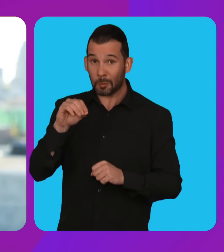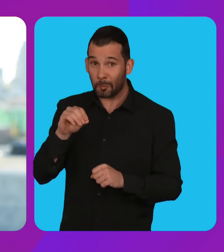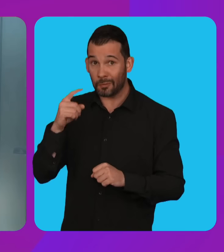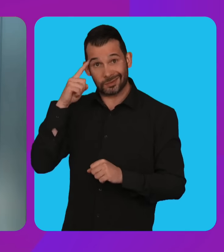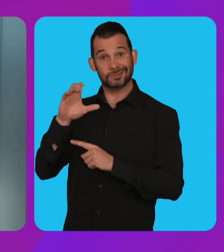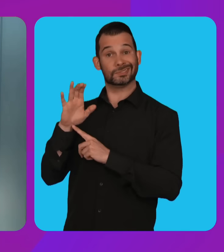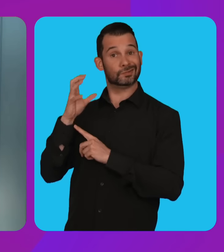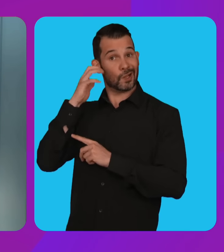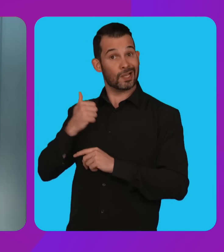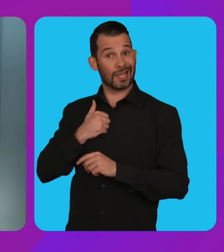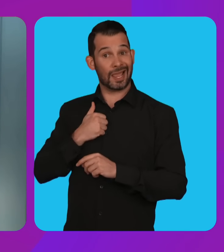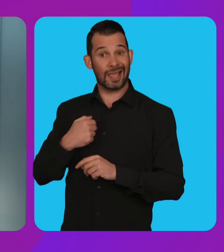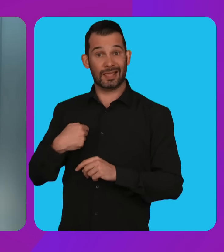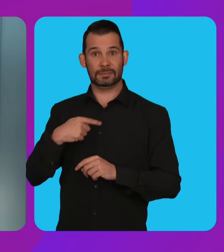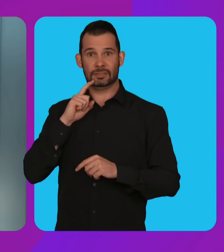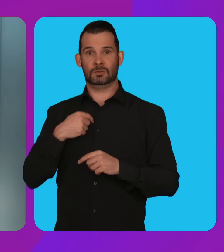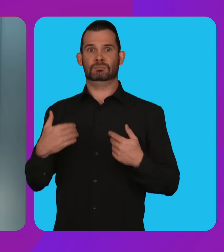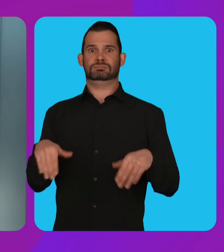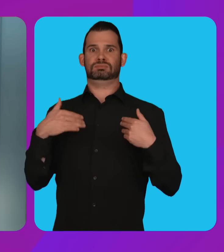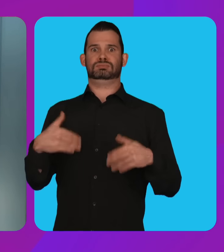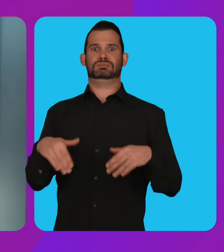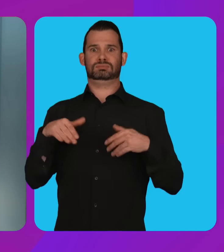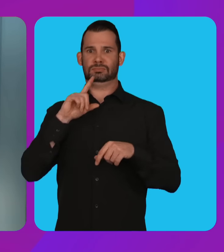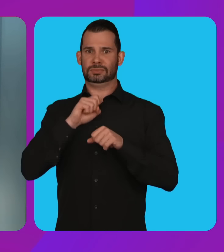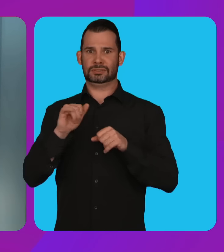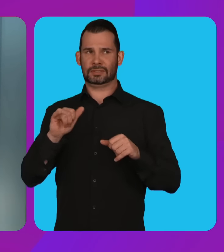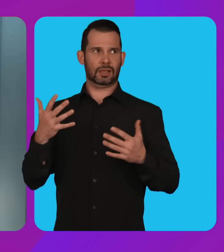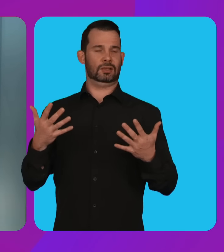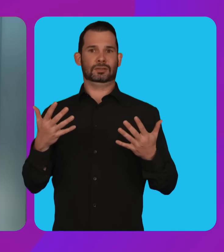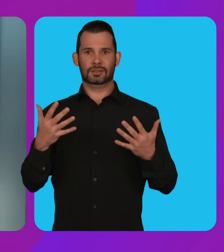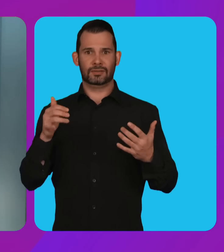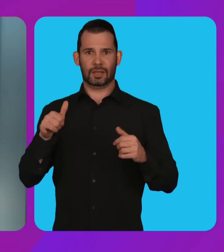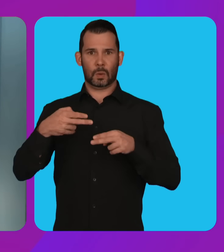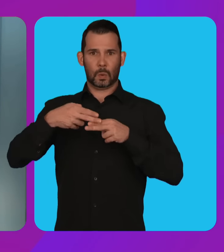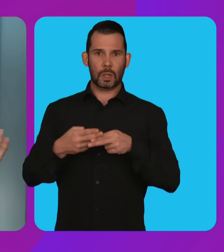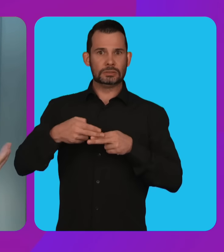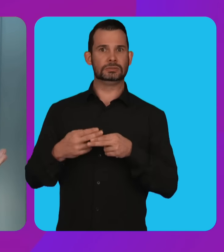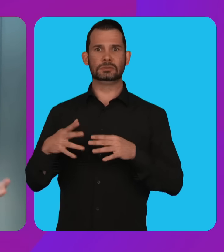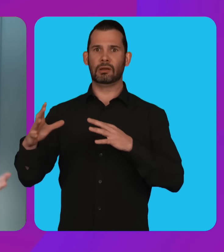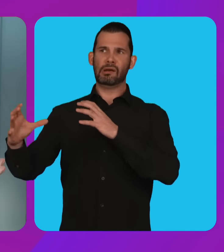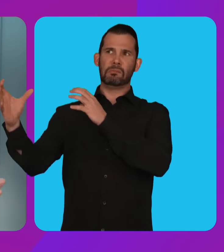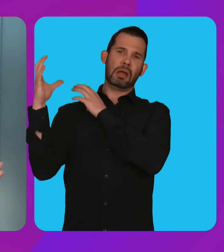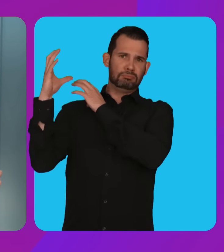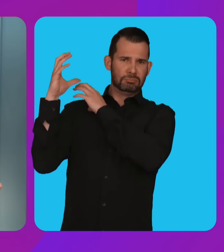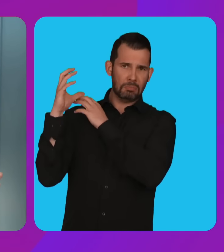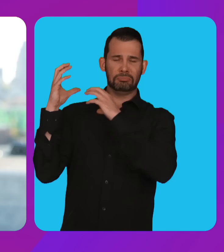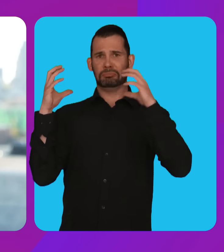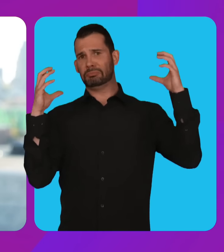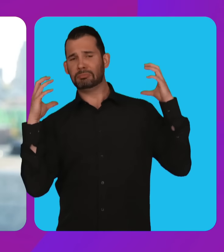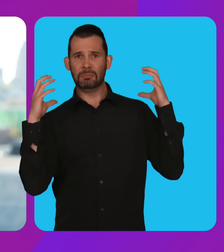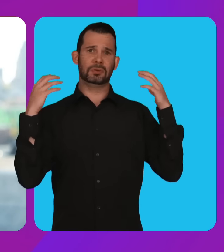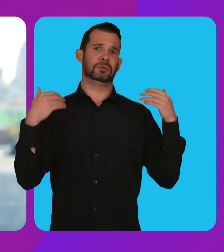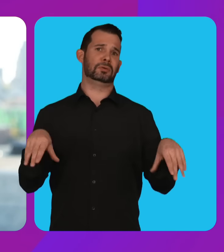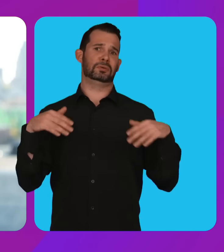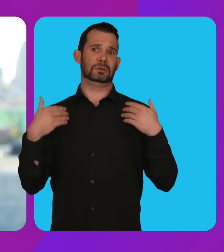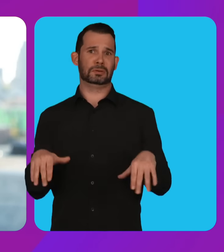of CBC/Radio-Canada, oh, my goodness, that's a big, big weight on my shoulders.